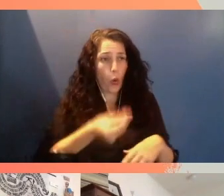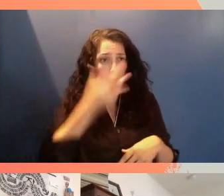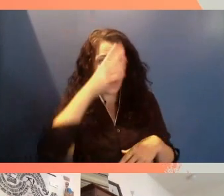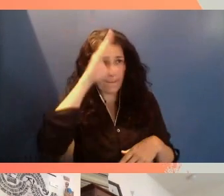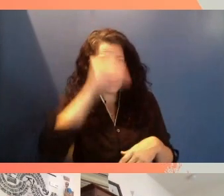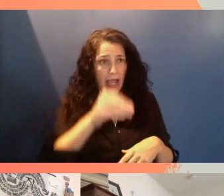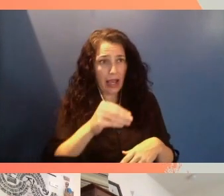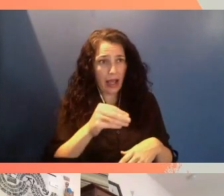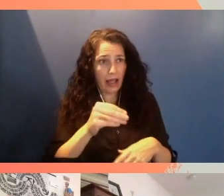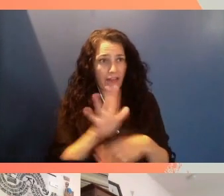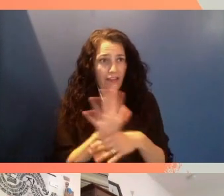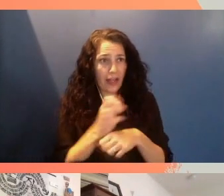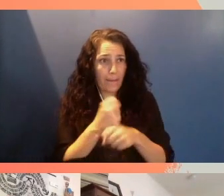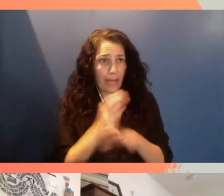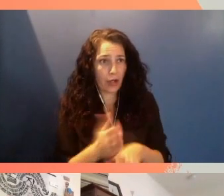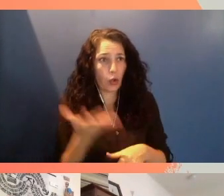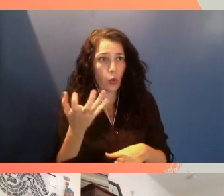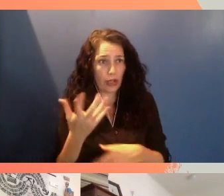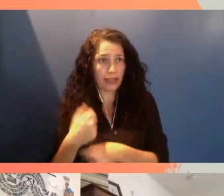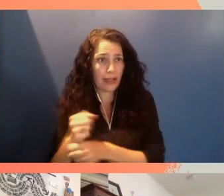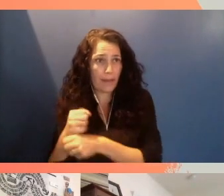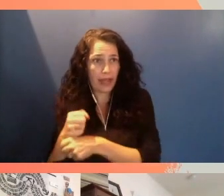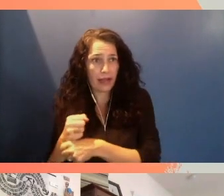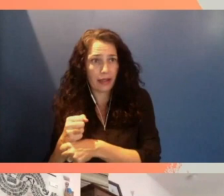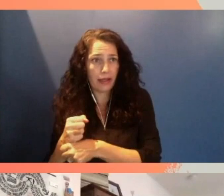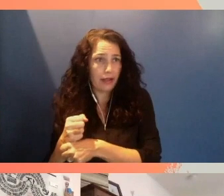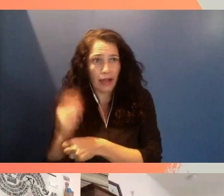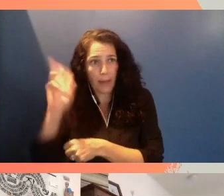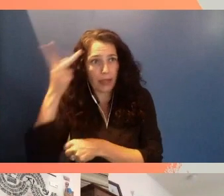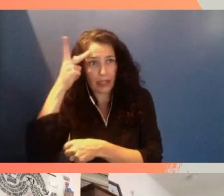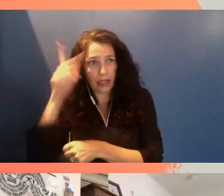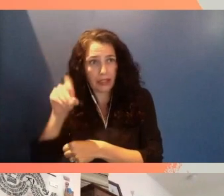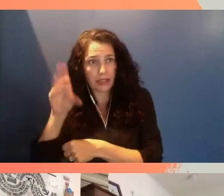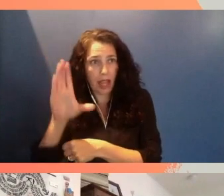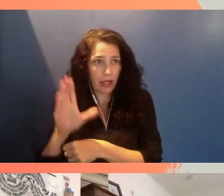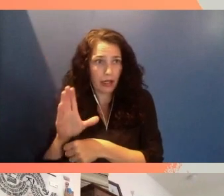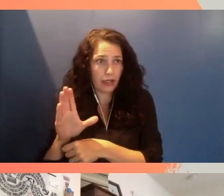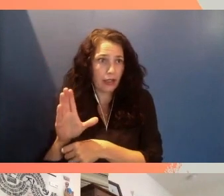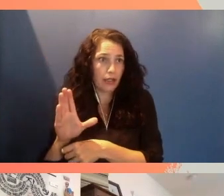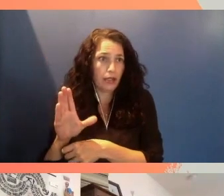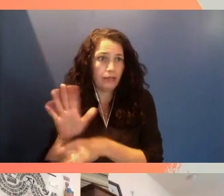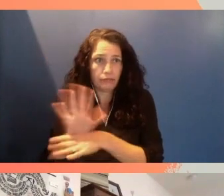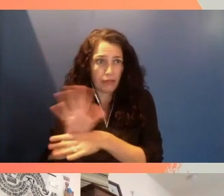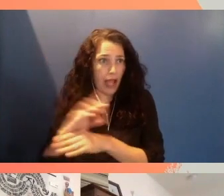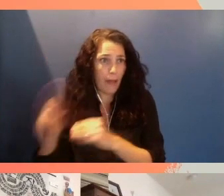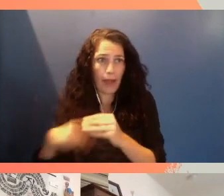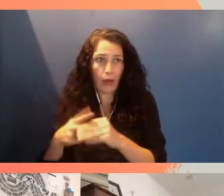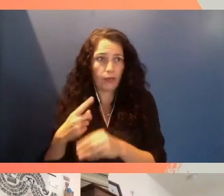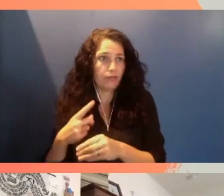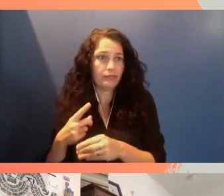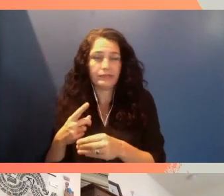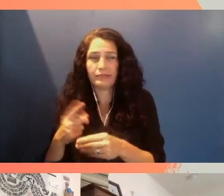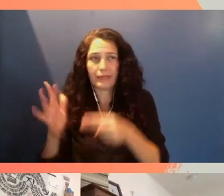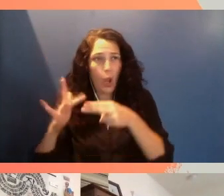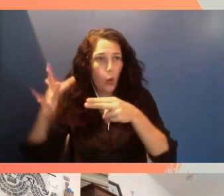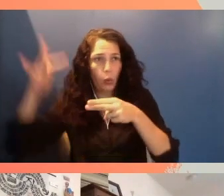about a well-established white male politician, maybe I'm wrong, please at me if I am.